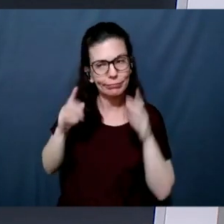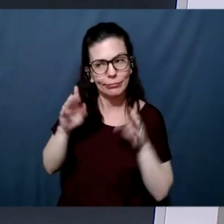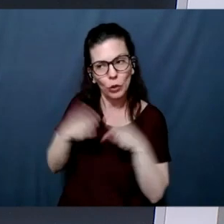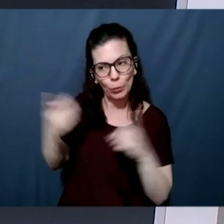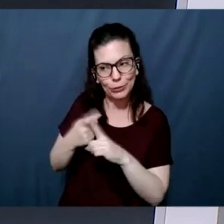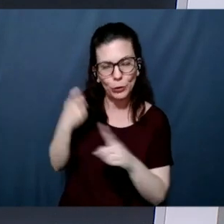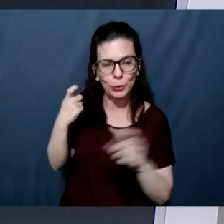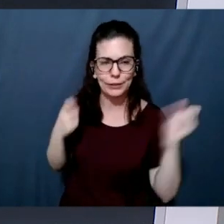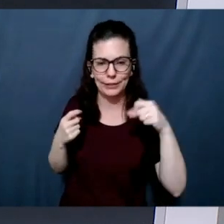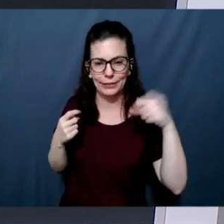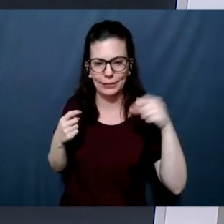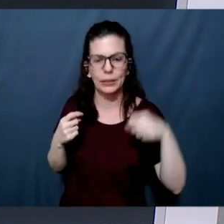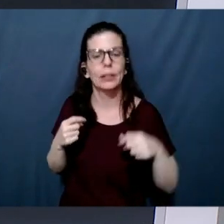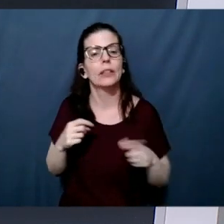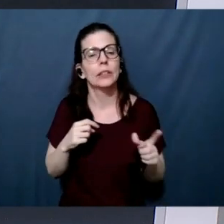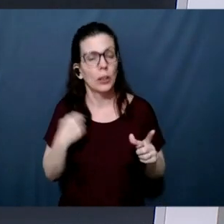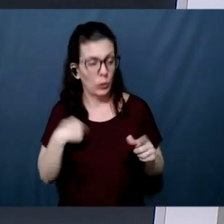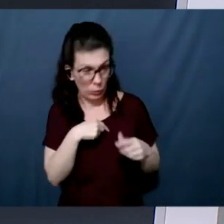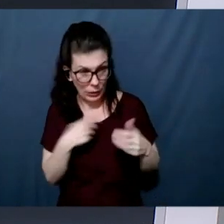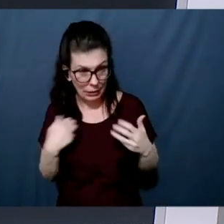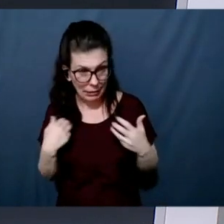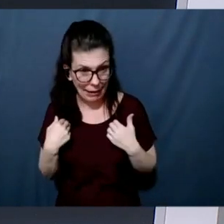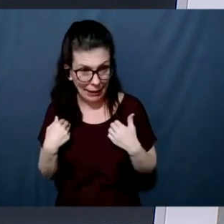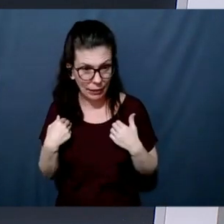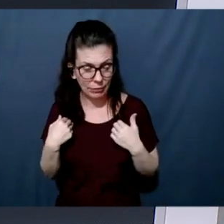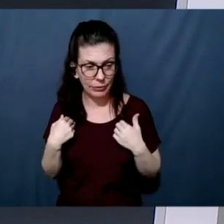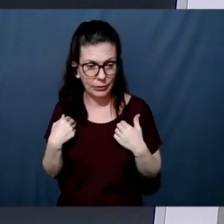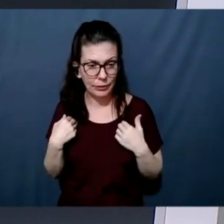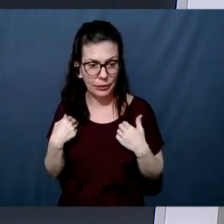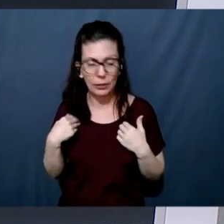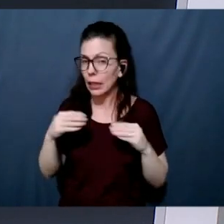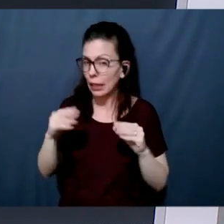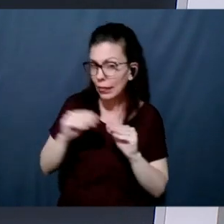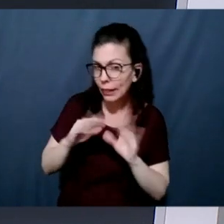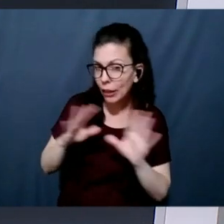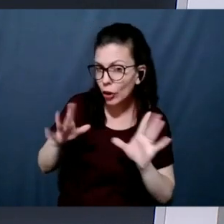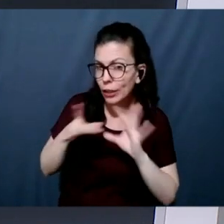Do we have clarity right now on how people can contribute